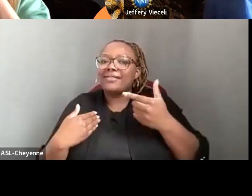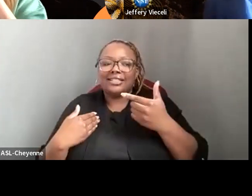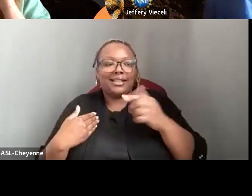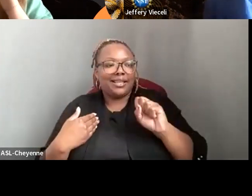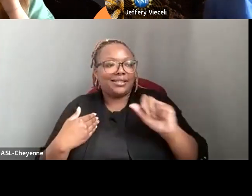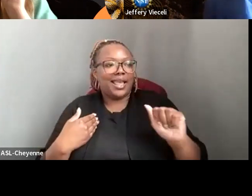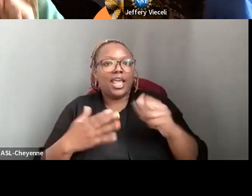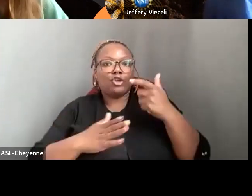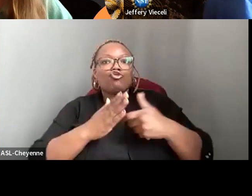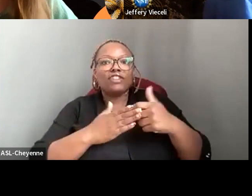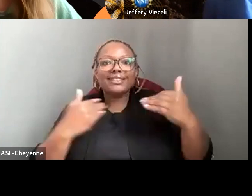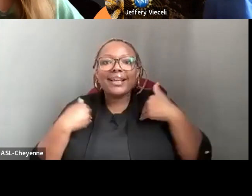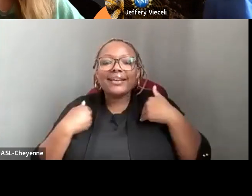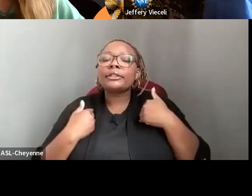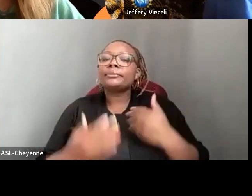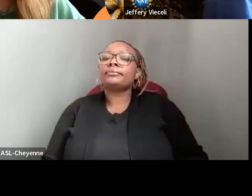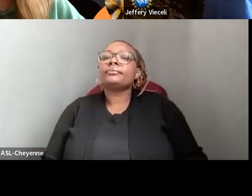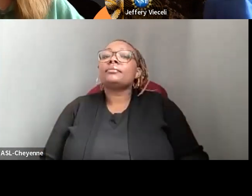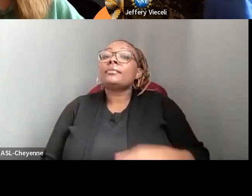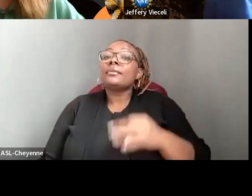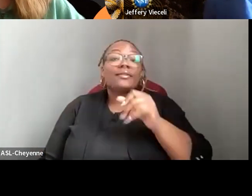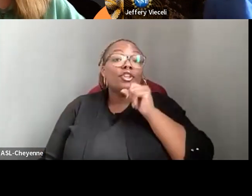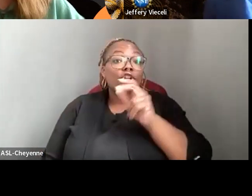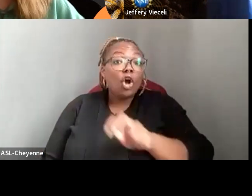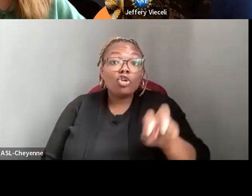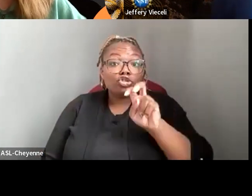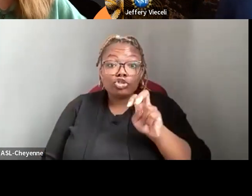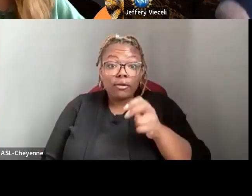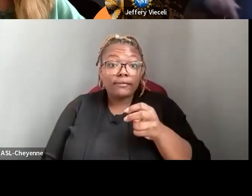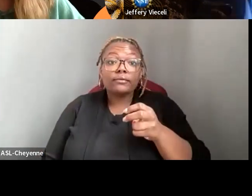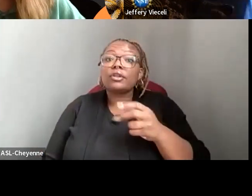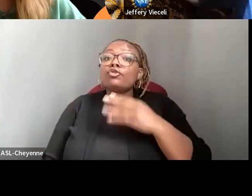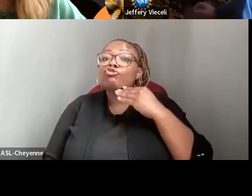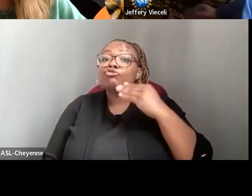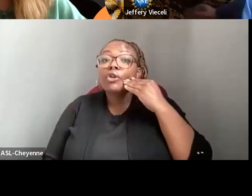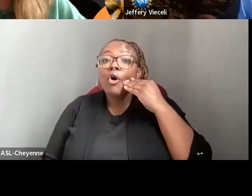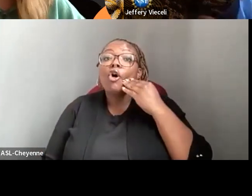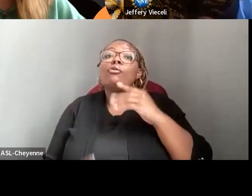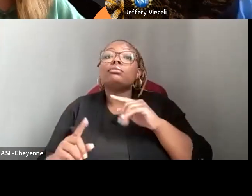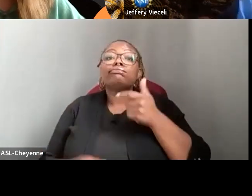If you are not on travel, if you are in your home attending this conference today,